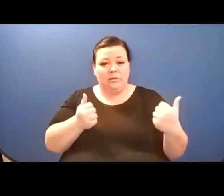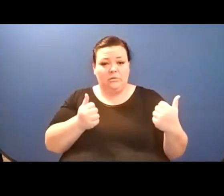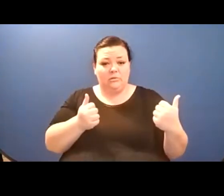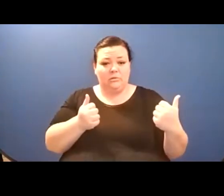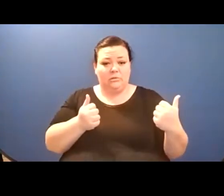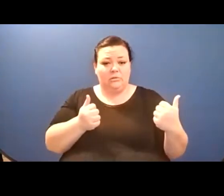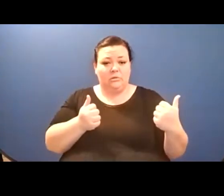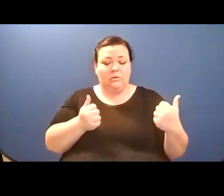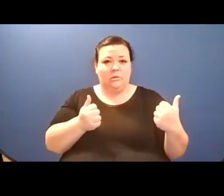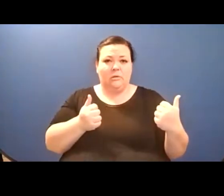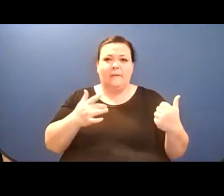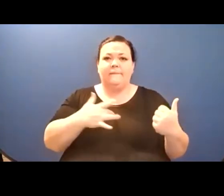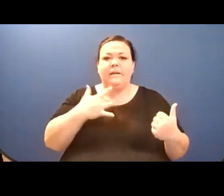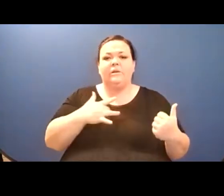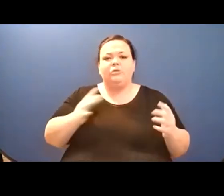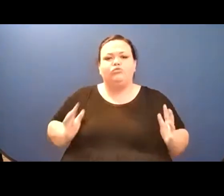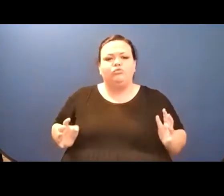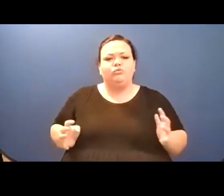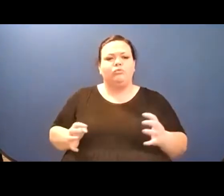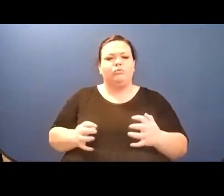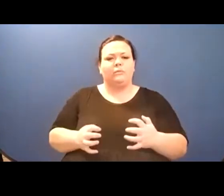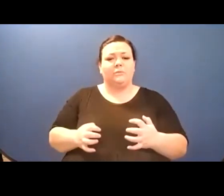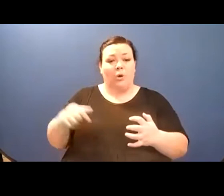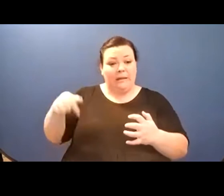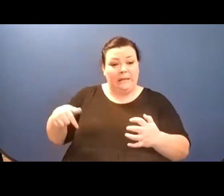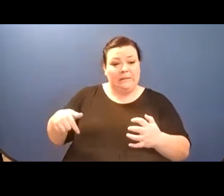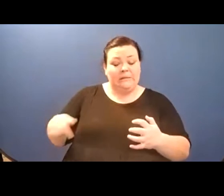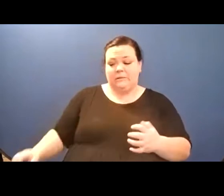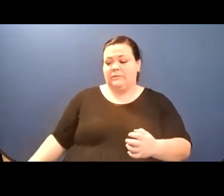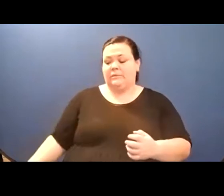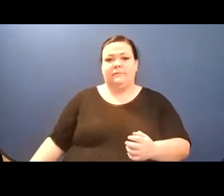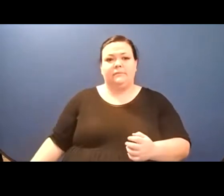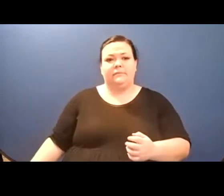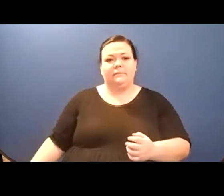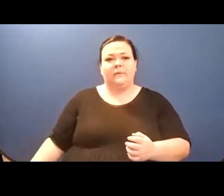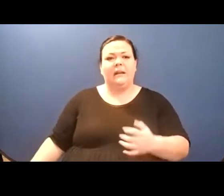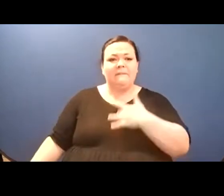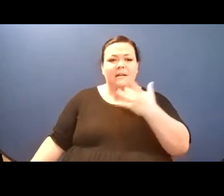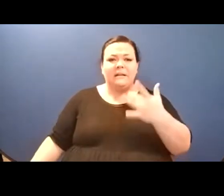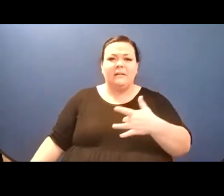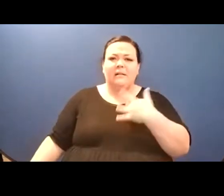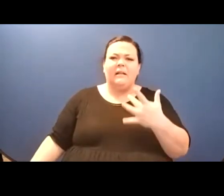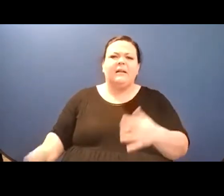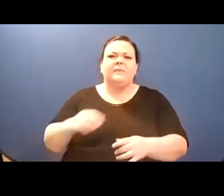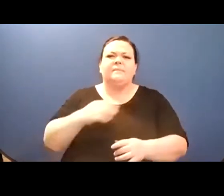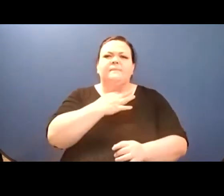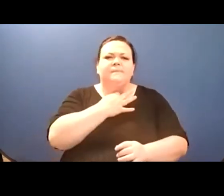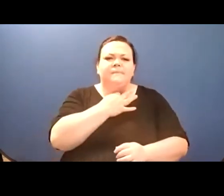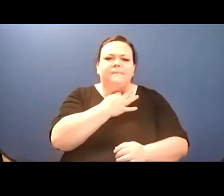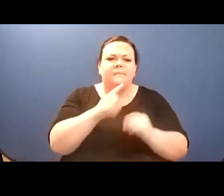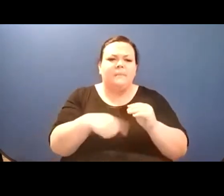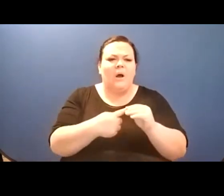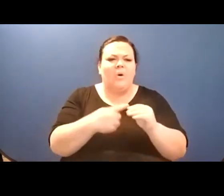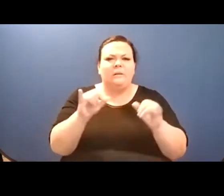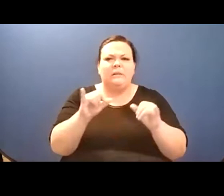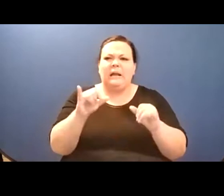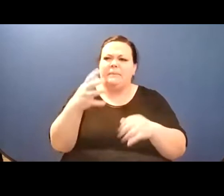um, this is a kind of end of times poetry series, which seems very appropriate